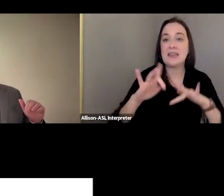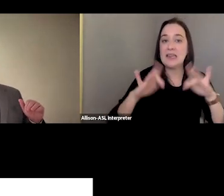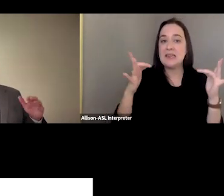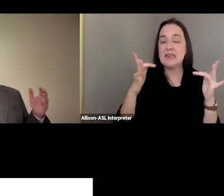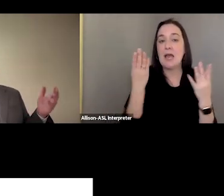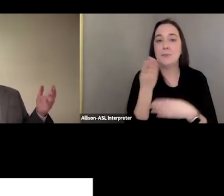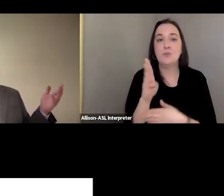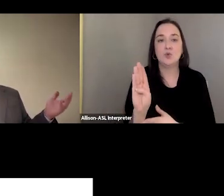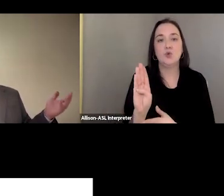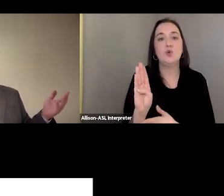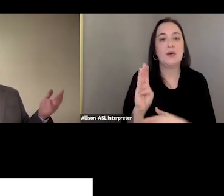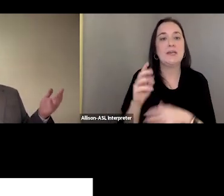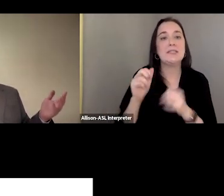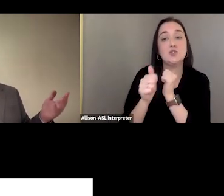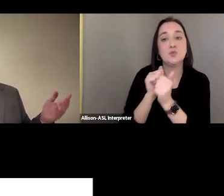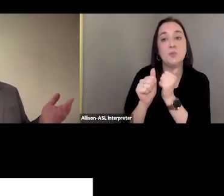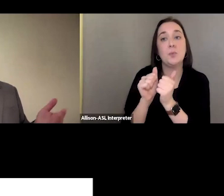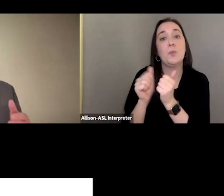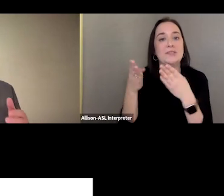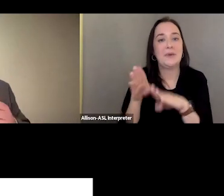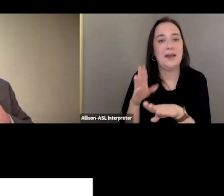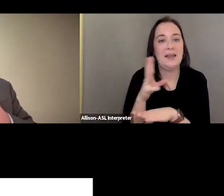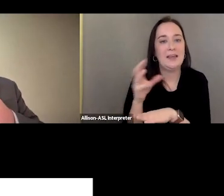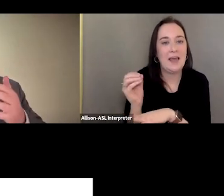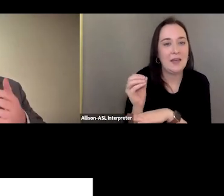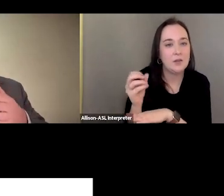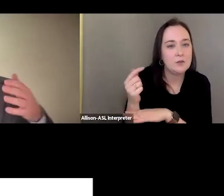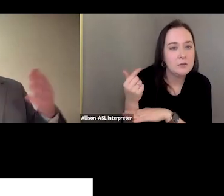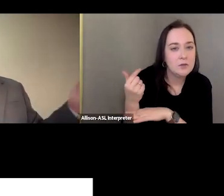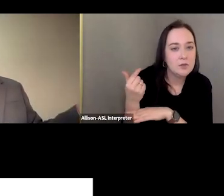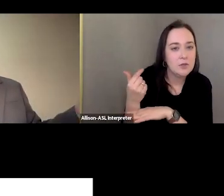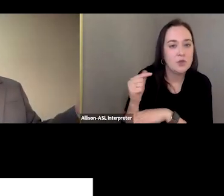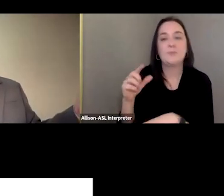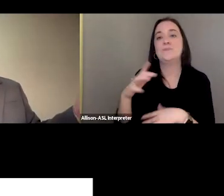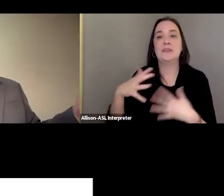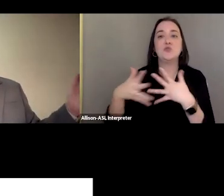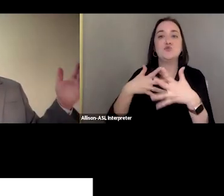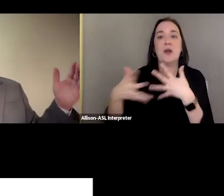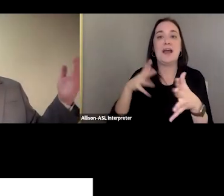Legislation is currently pending to think about sports betting. So this is a phenomenon that currently is at 38 states.